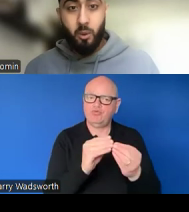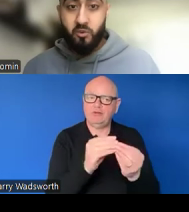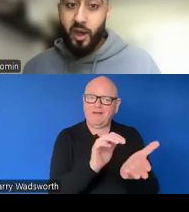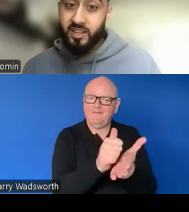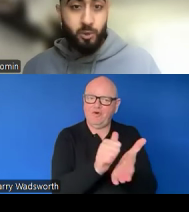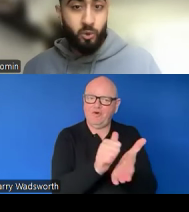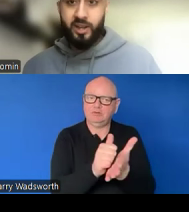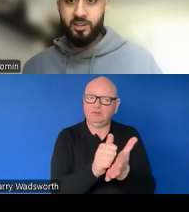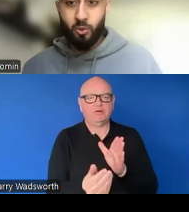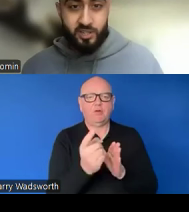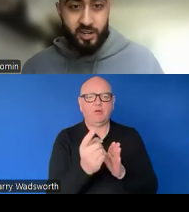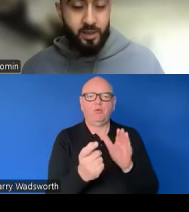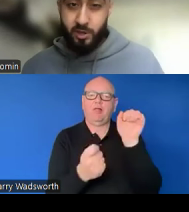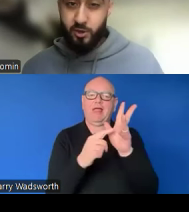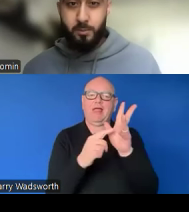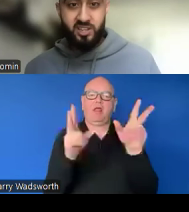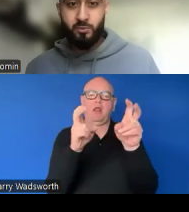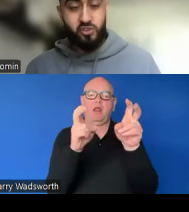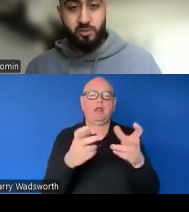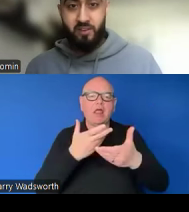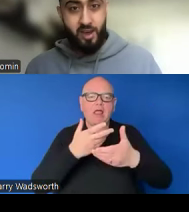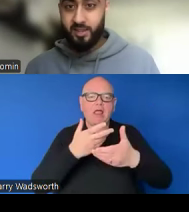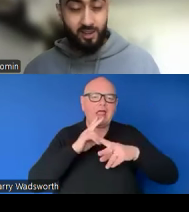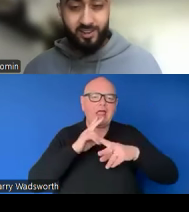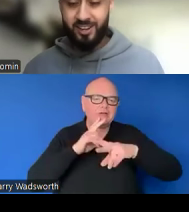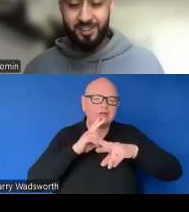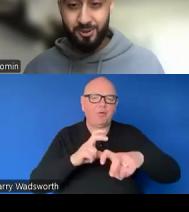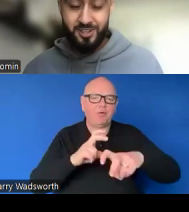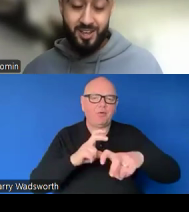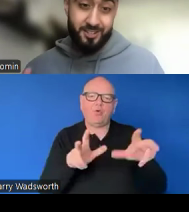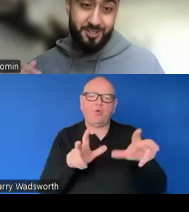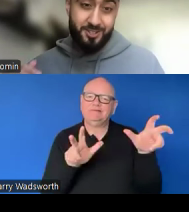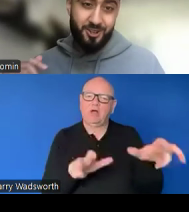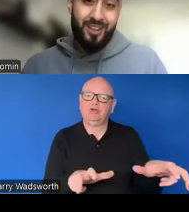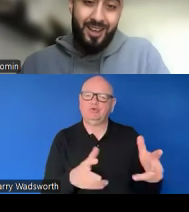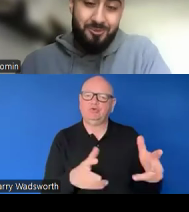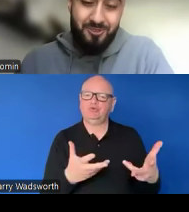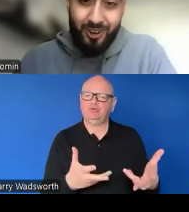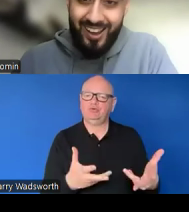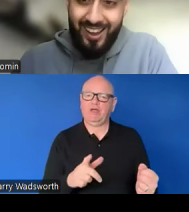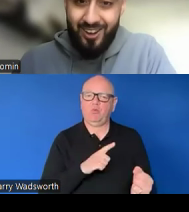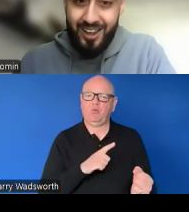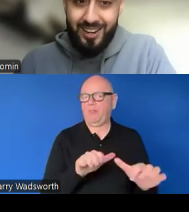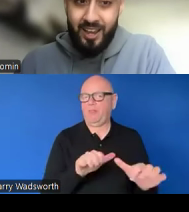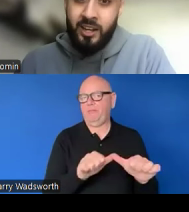We've got explore dinosaurs today, because the best museum ever has to have dinosaurs. We've got that in our headline.